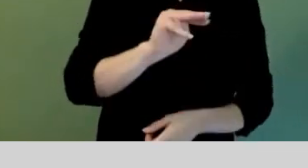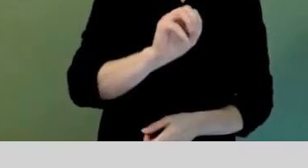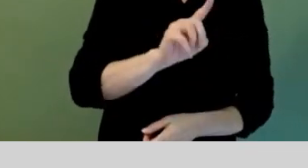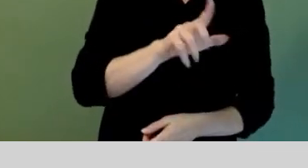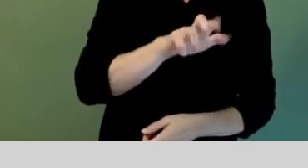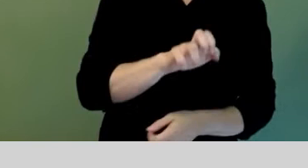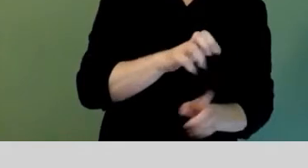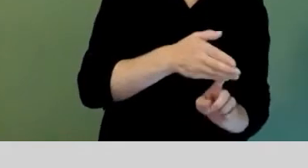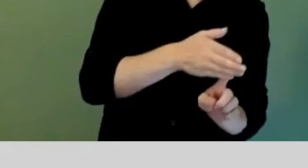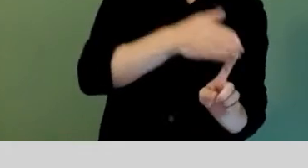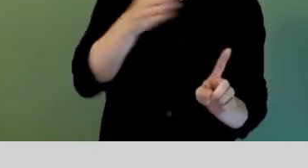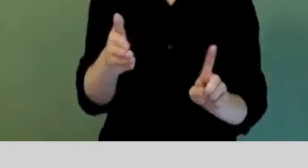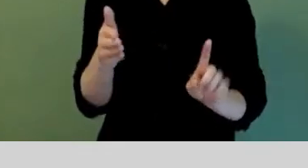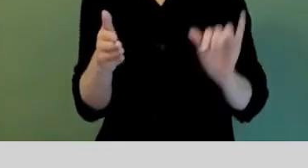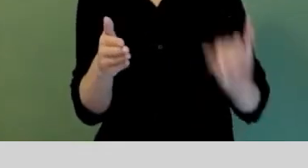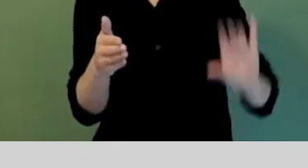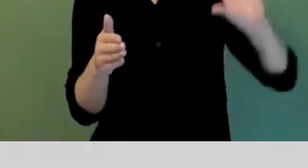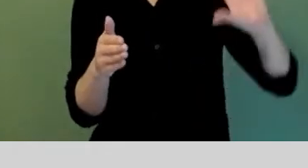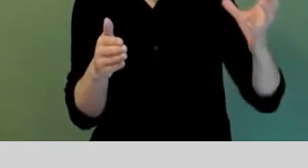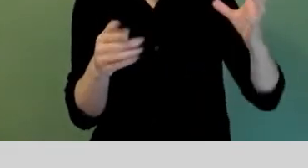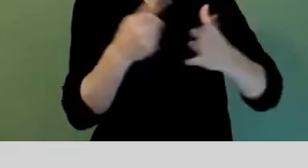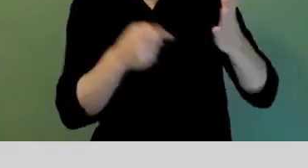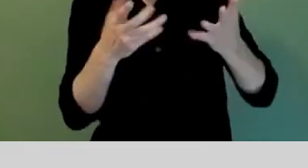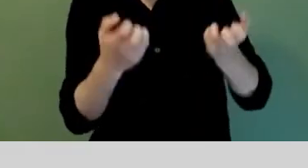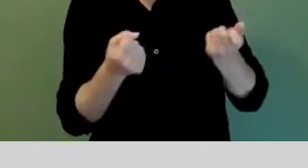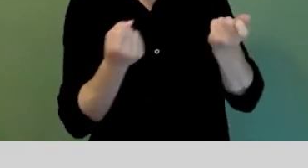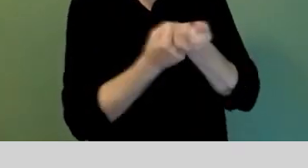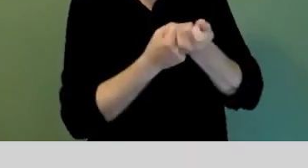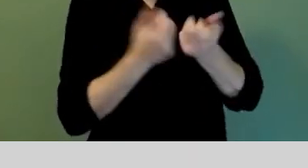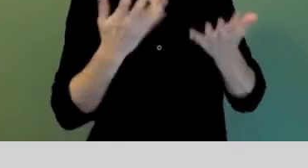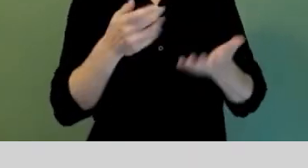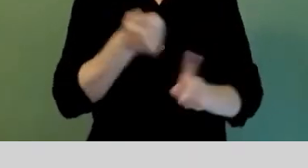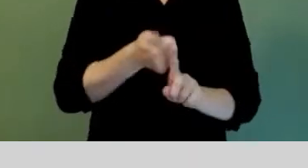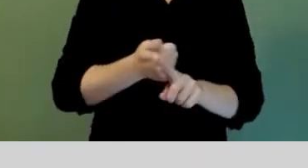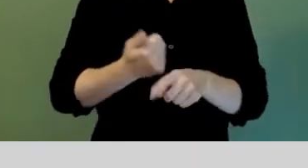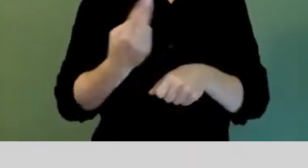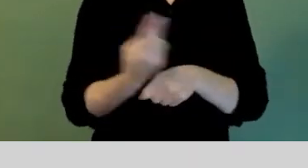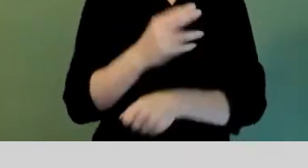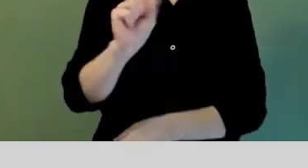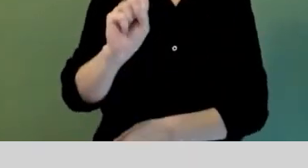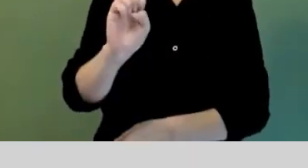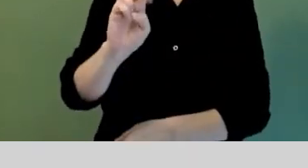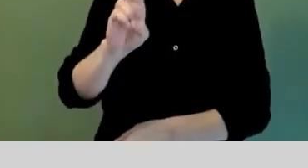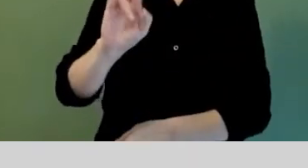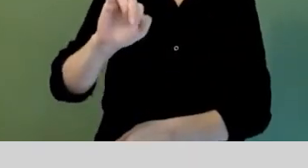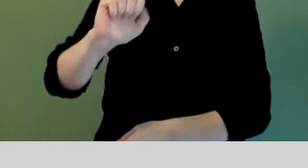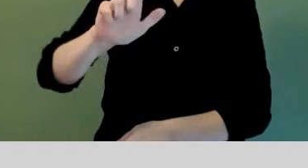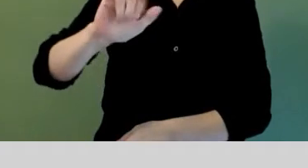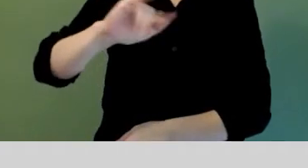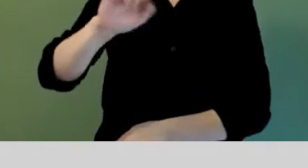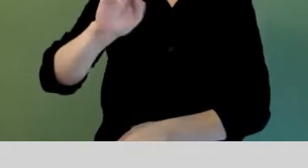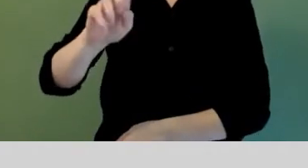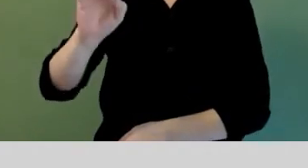And it does the jobs here of taking the serialized form and making those parameters and passing those to the constructor.